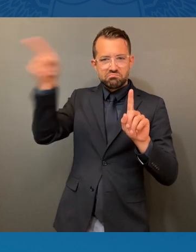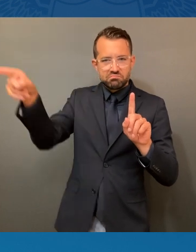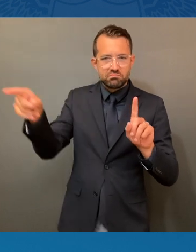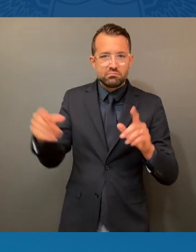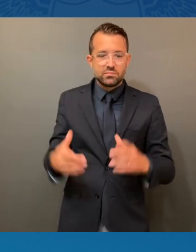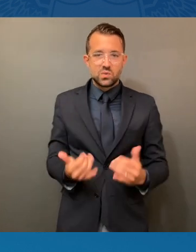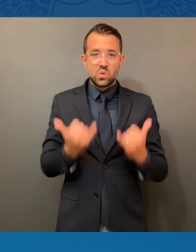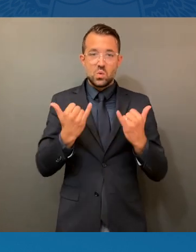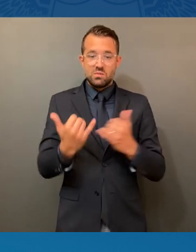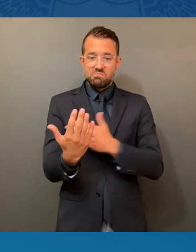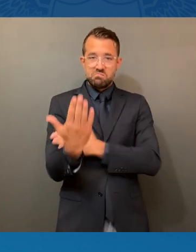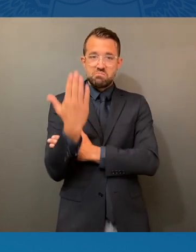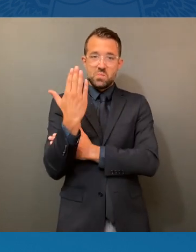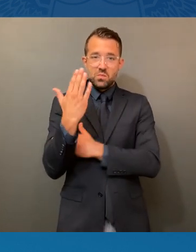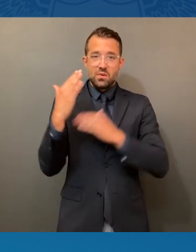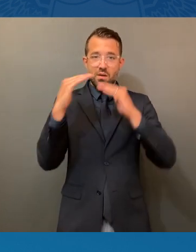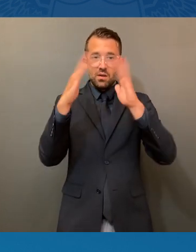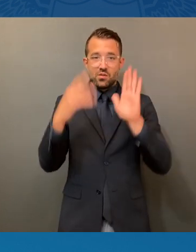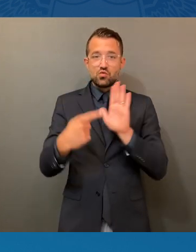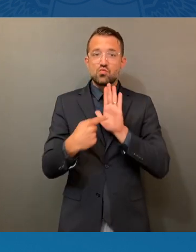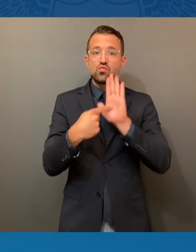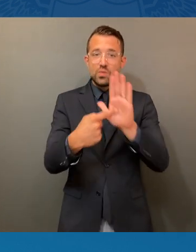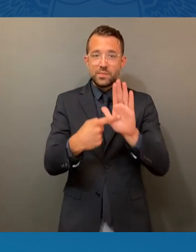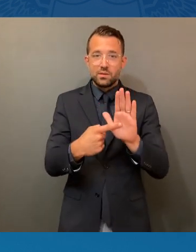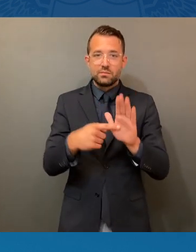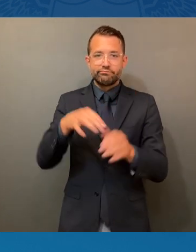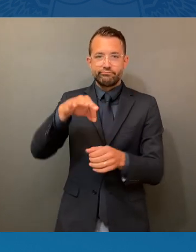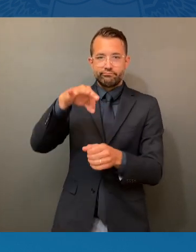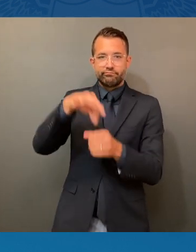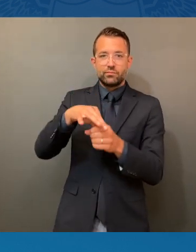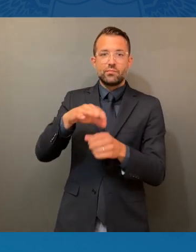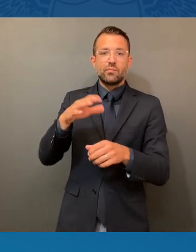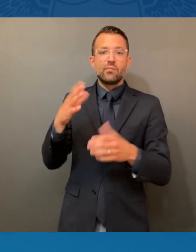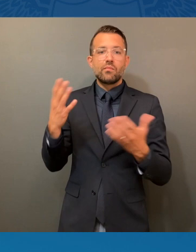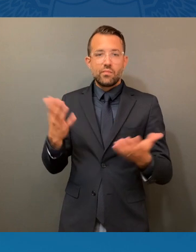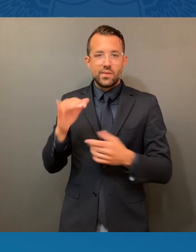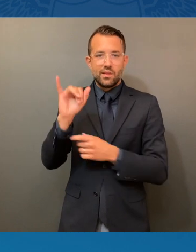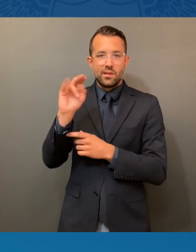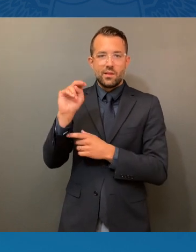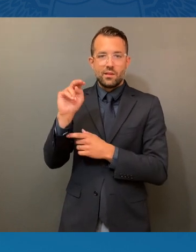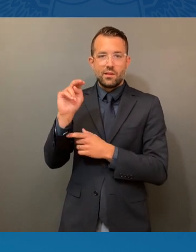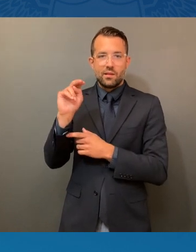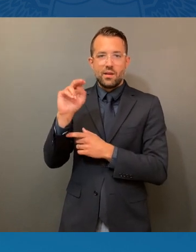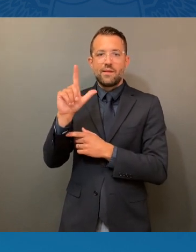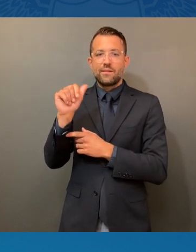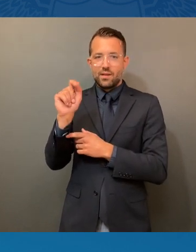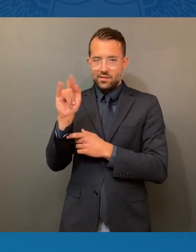will vote on the Inflation Reduction Act. And let's thank Congresswoman Barbara Lee